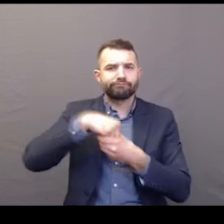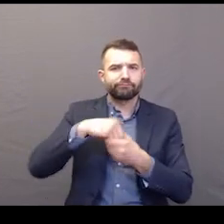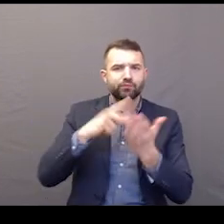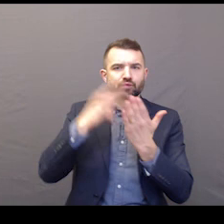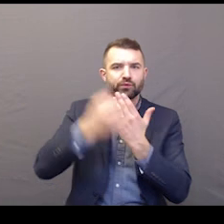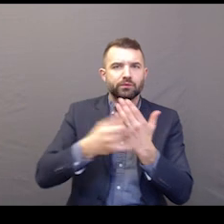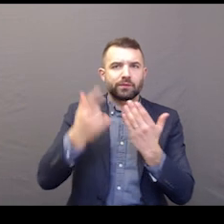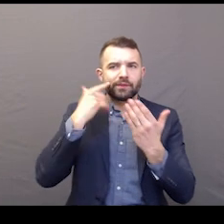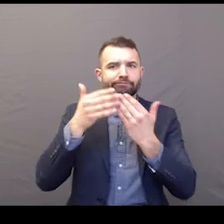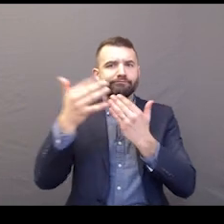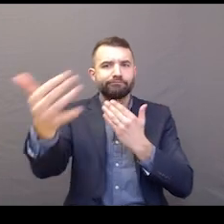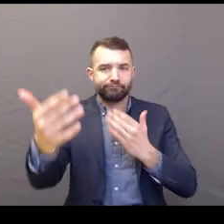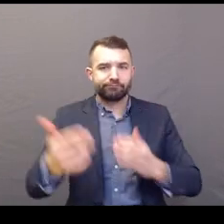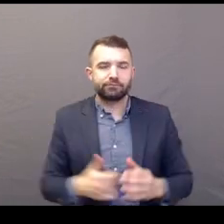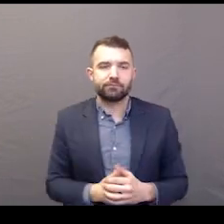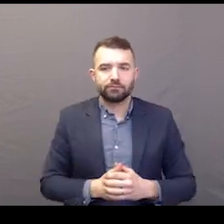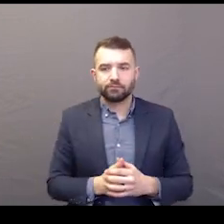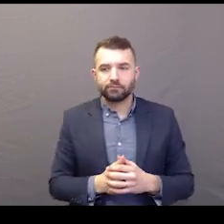[Ivonne Rivera Martinez:] Thanks, Kathy.